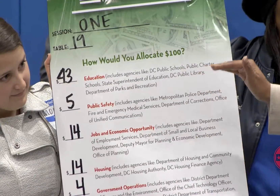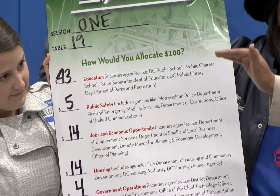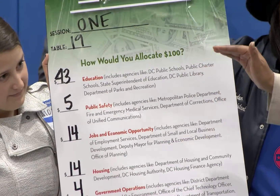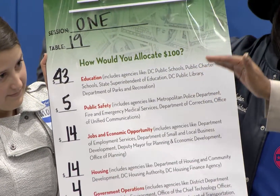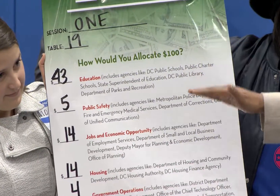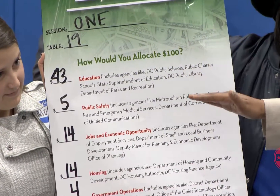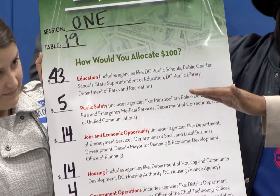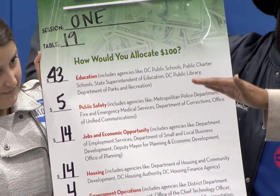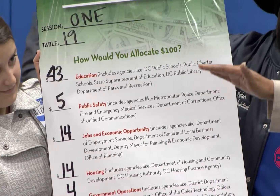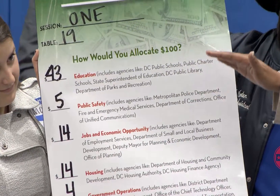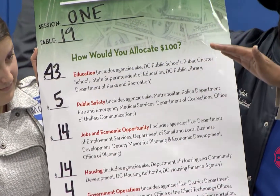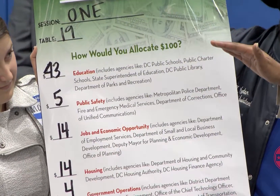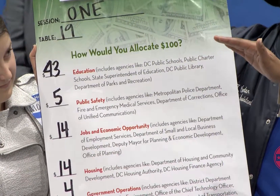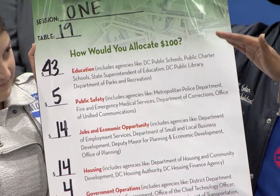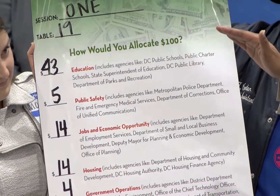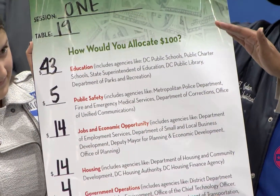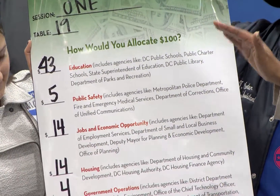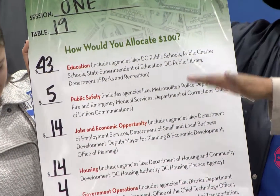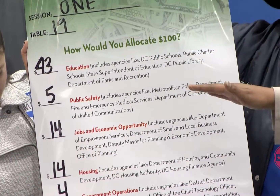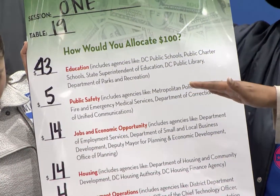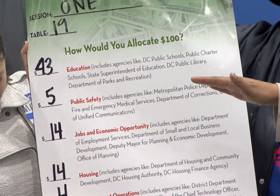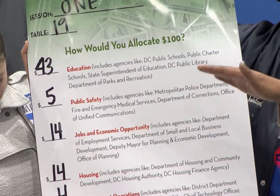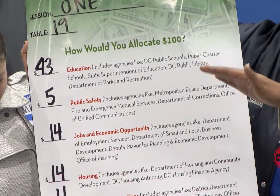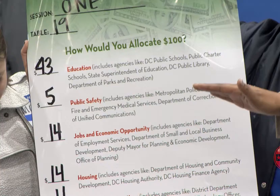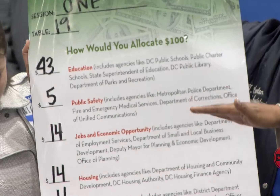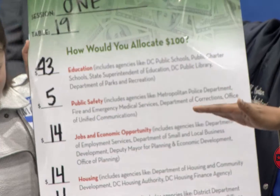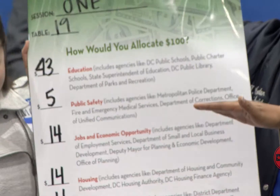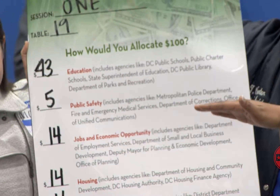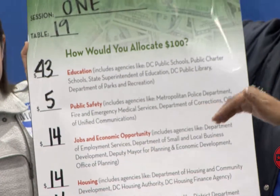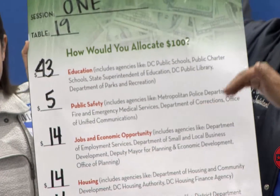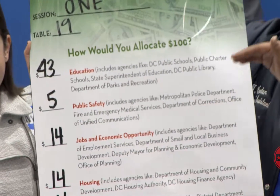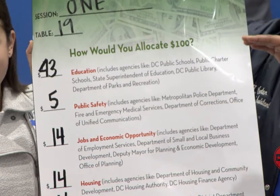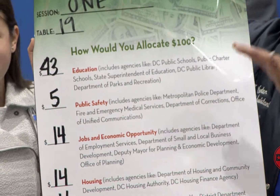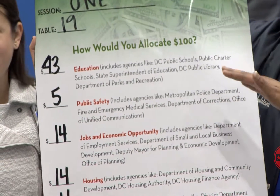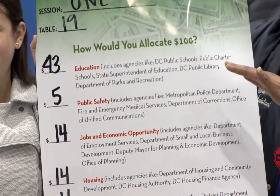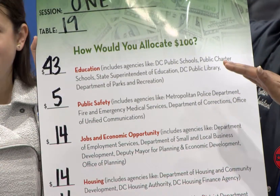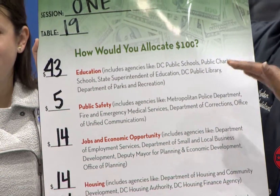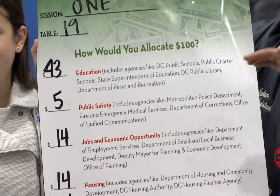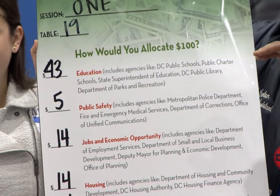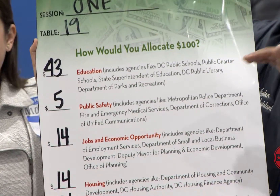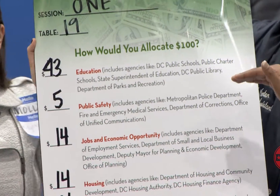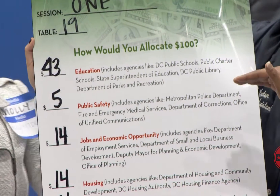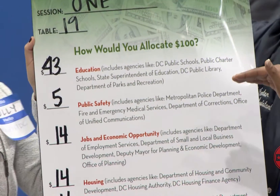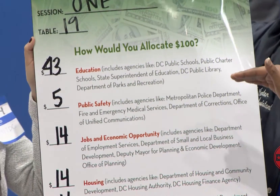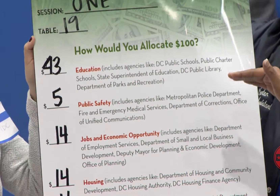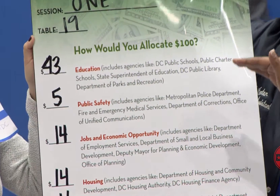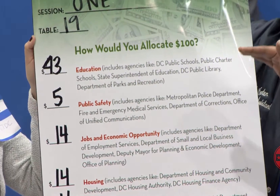BE AN ALLOCATION OF HALF OF THAT TO YOUTH AND HALF TO PROGRAMS TO